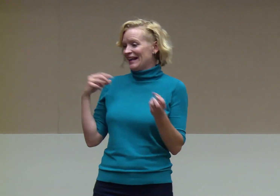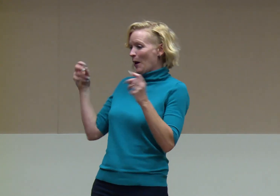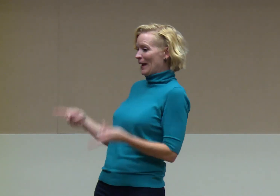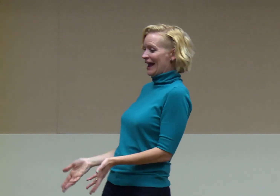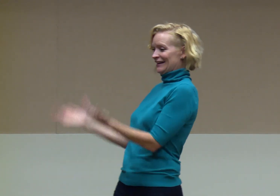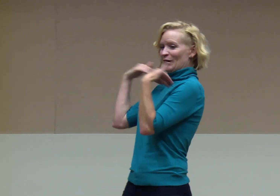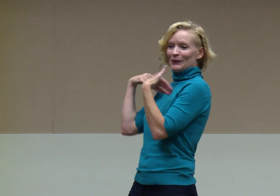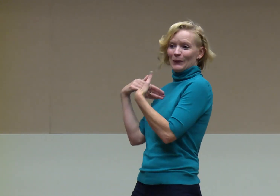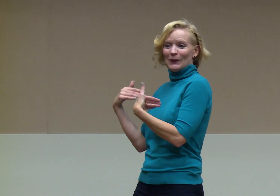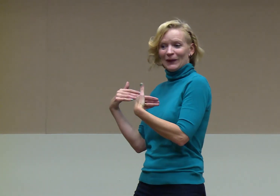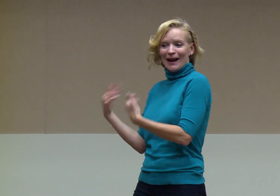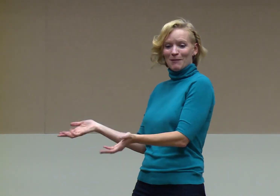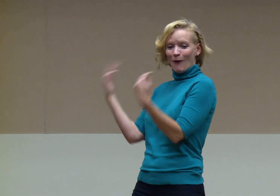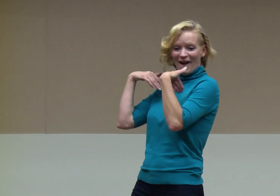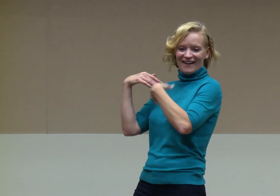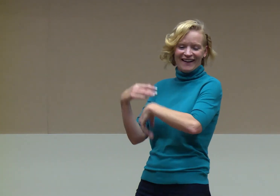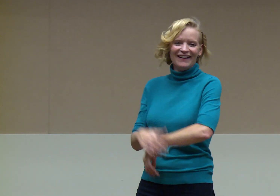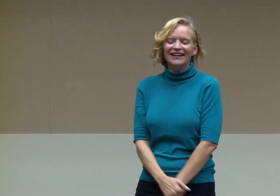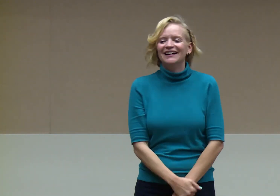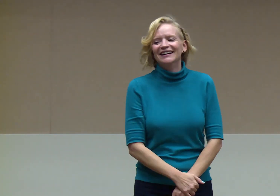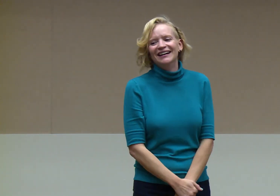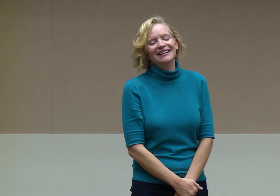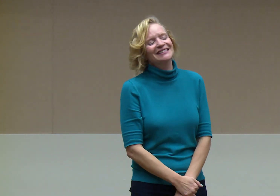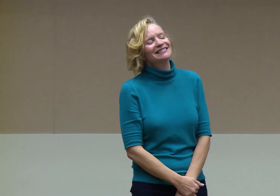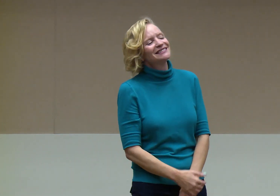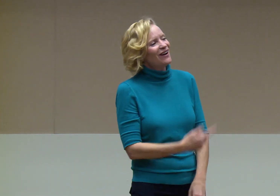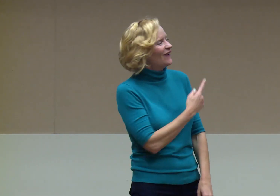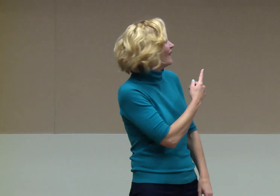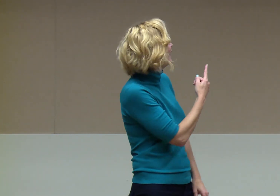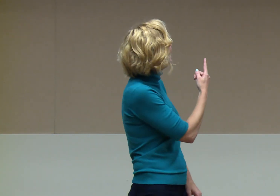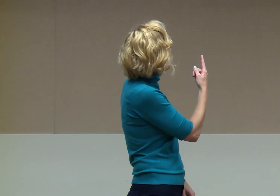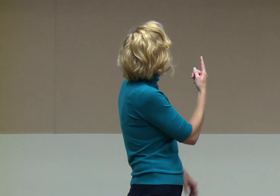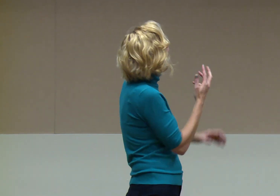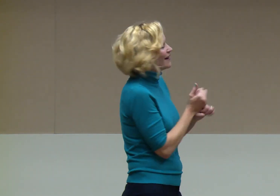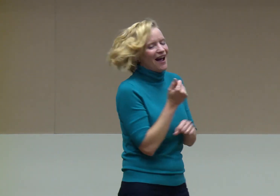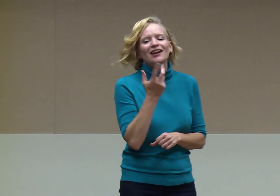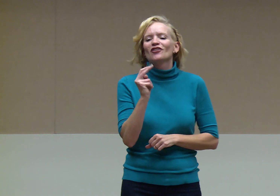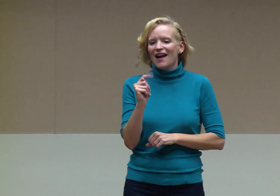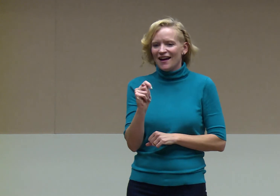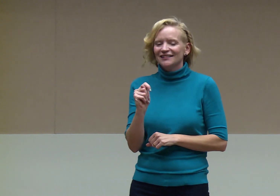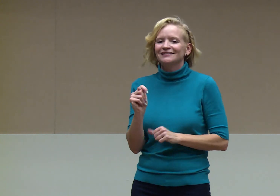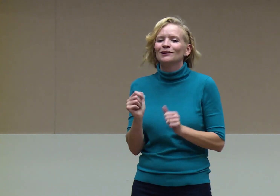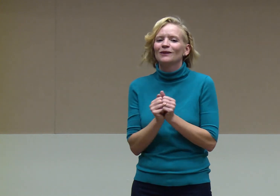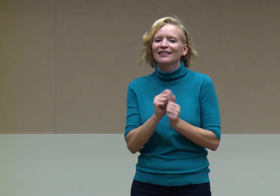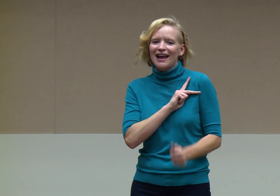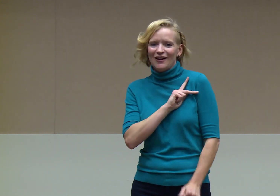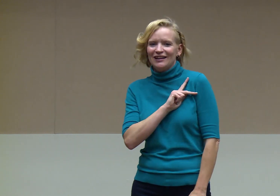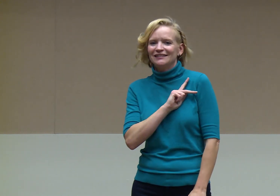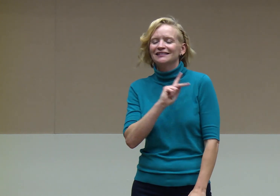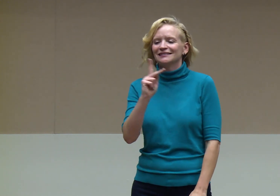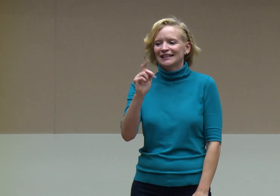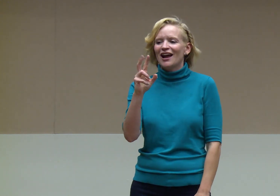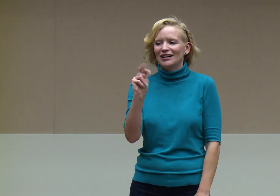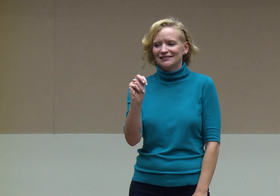And they brought me on board. So this is my start. I got a grant with Karen Emmorey.